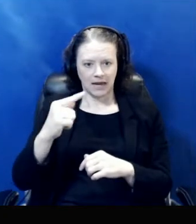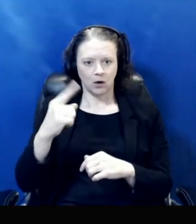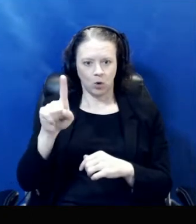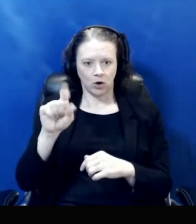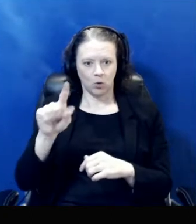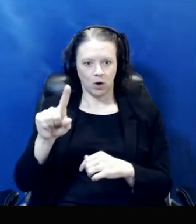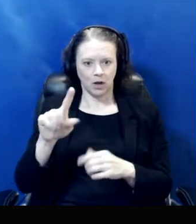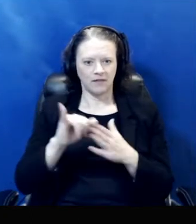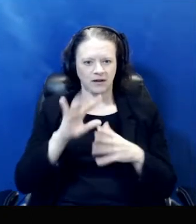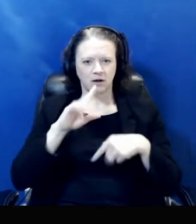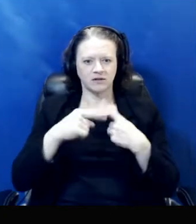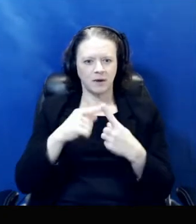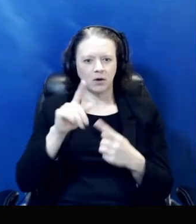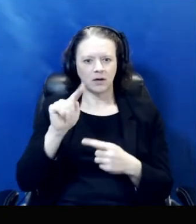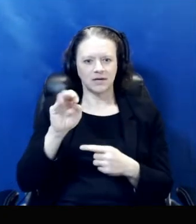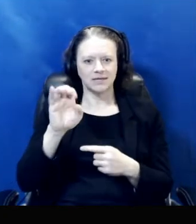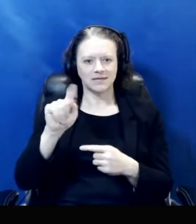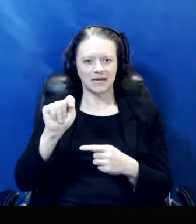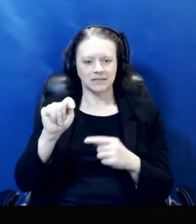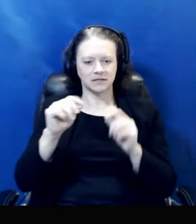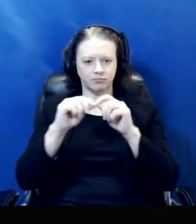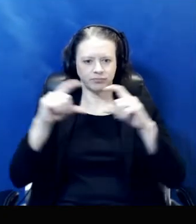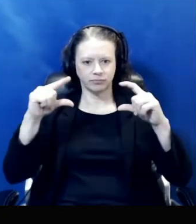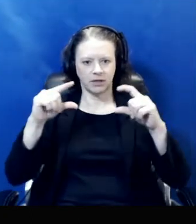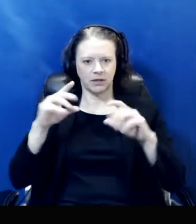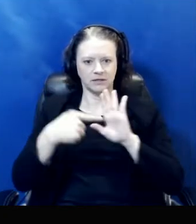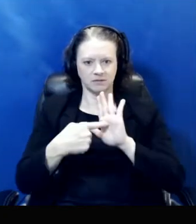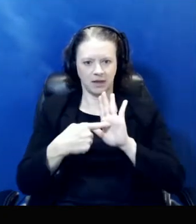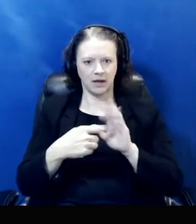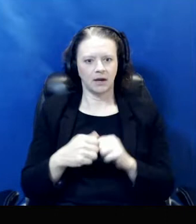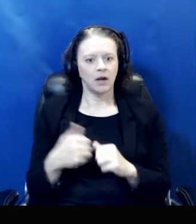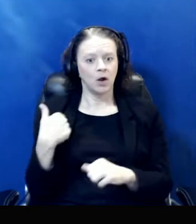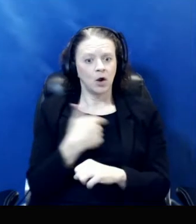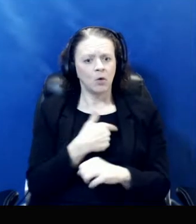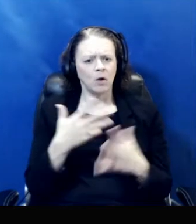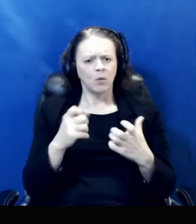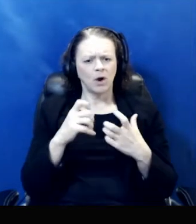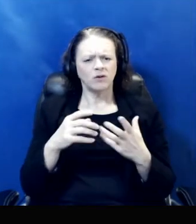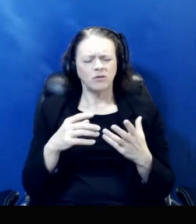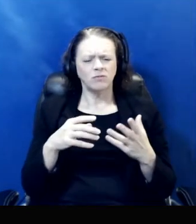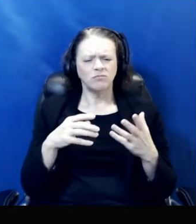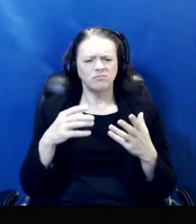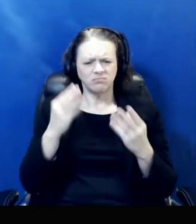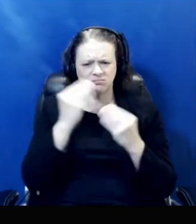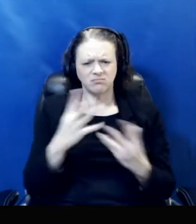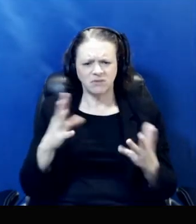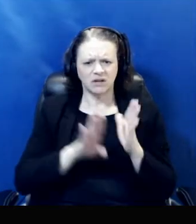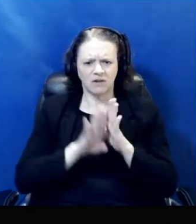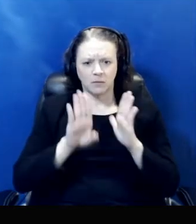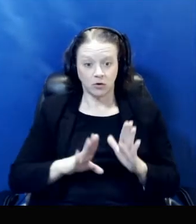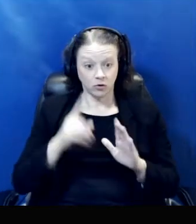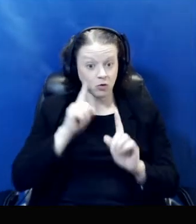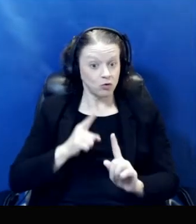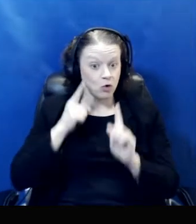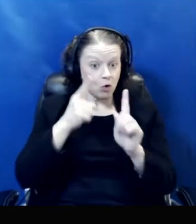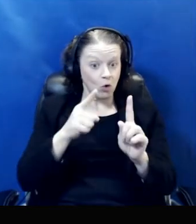that the goal of the guidelines in this XAG is ultimately to provide guidance that helps ensure the readability of